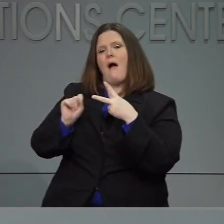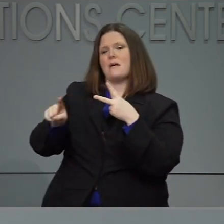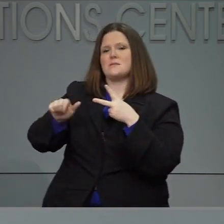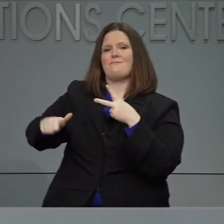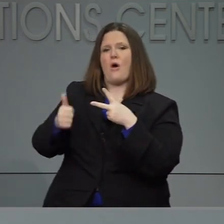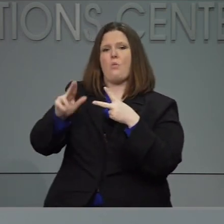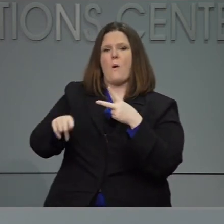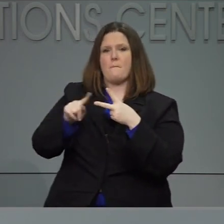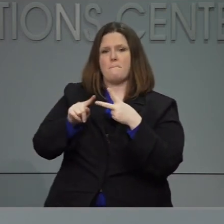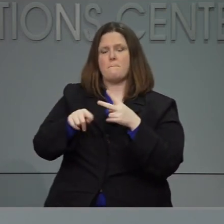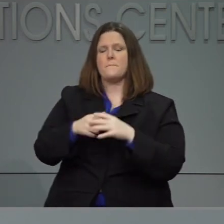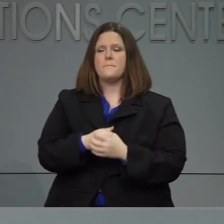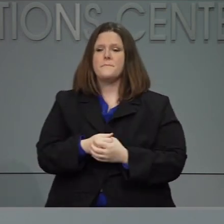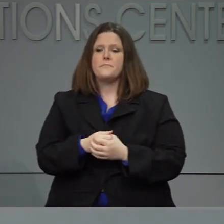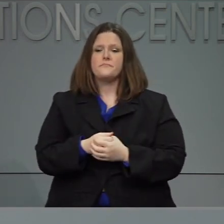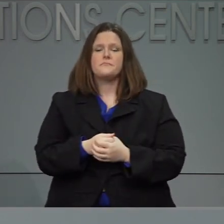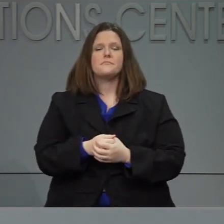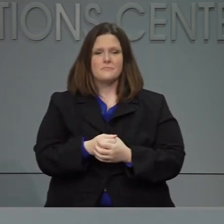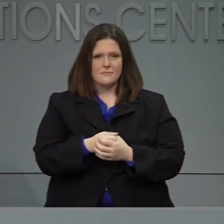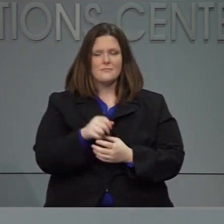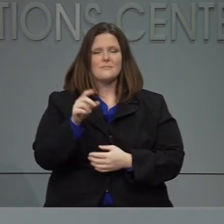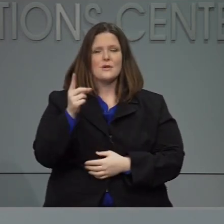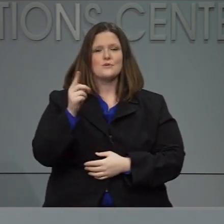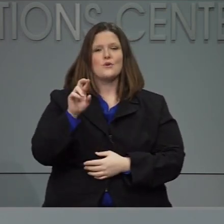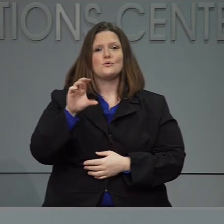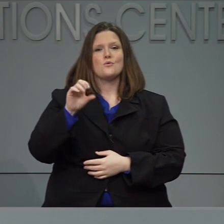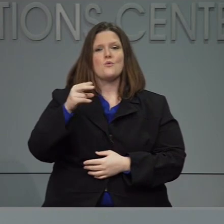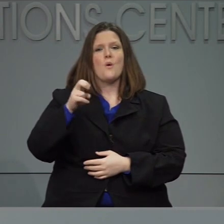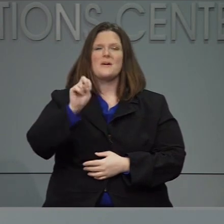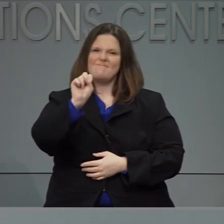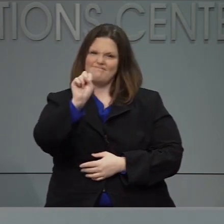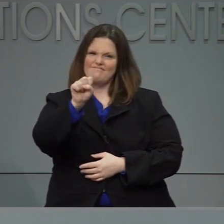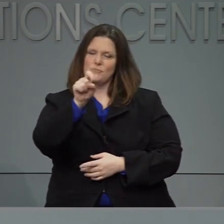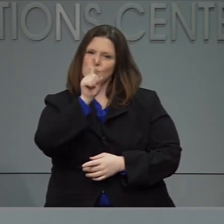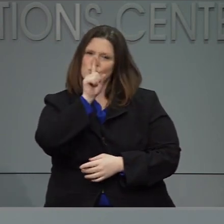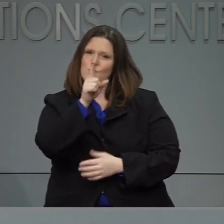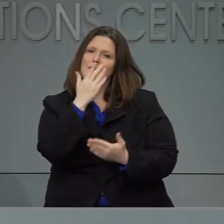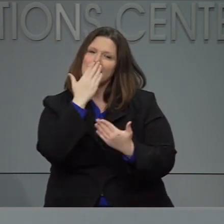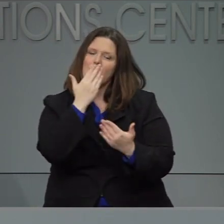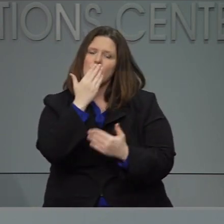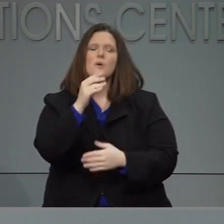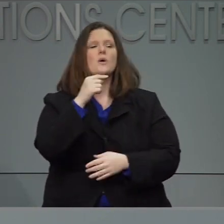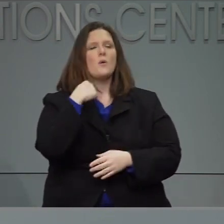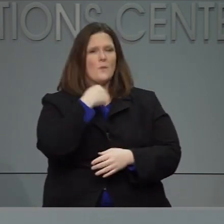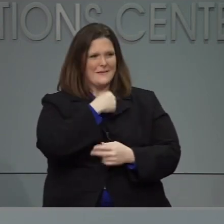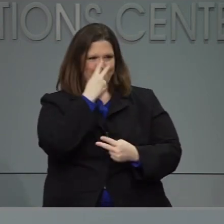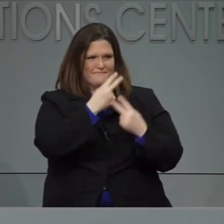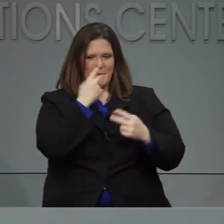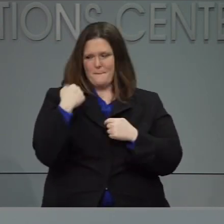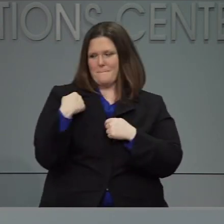THANKS BRIAN. YES, WE HAVE SEEN LOWER AMOUNTS OF TESTS DONE AND JUST IN THE LAST COUPLE OF DAYS BUT EVEN LAST